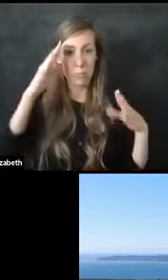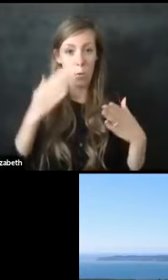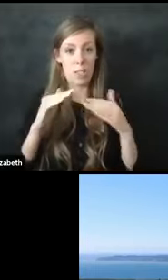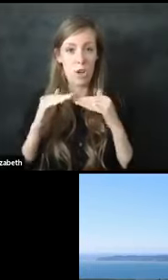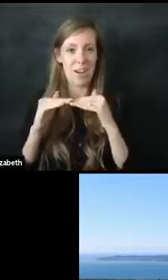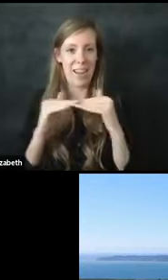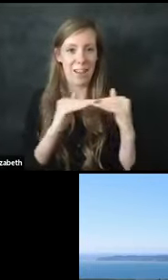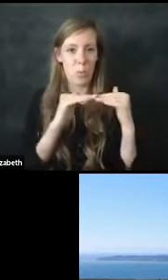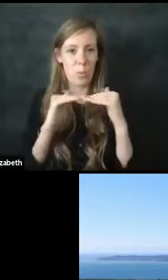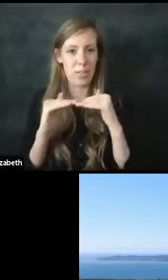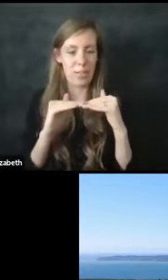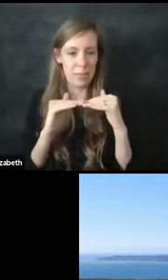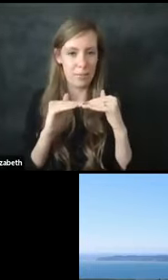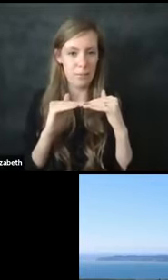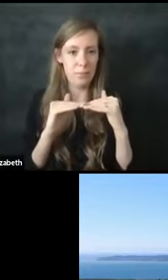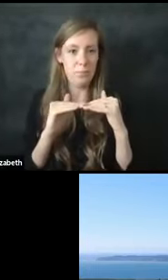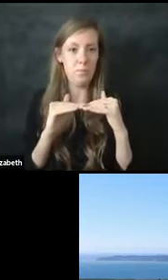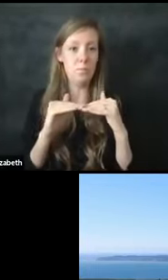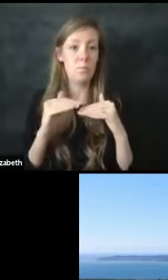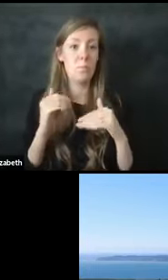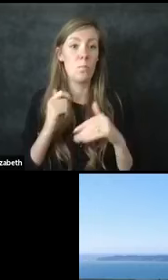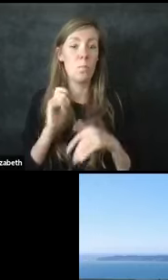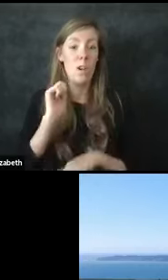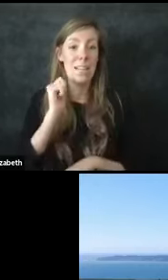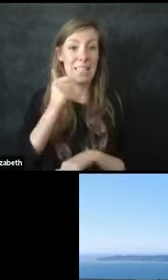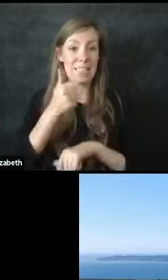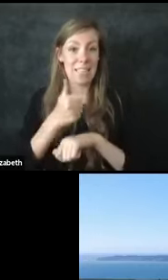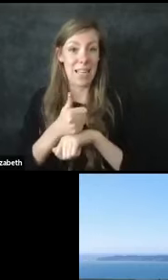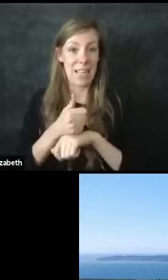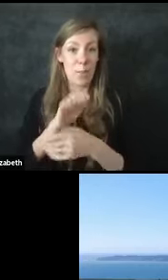The target sites for school based vaccine clinics are in areas